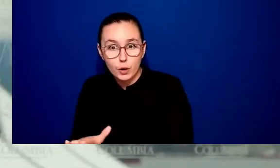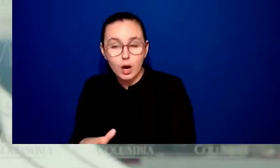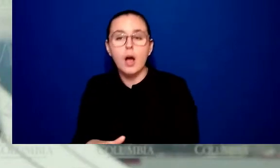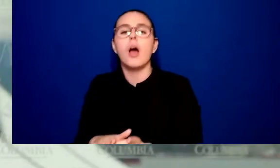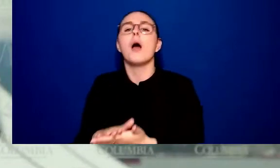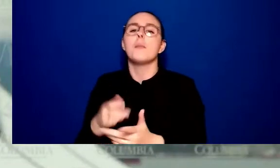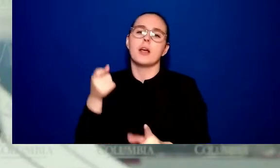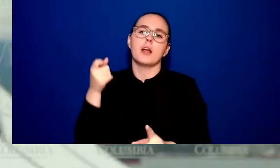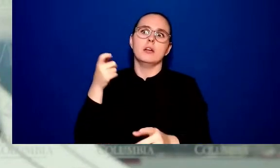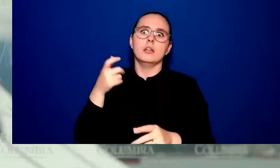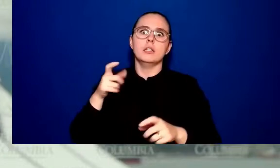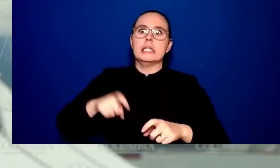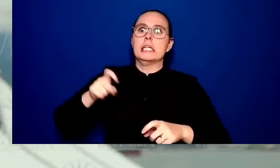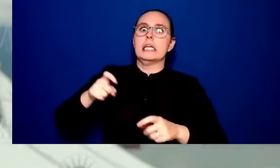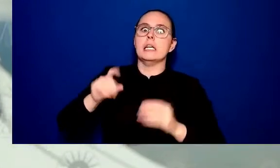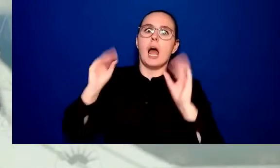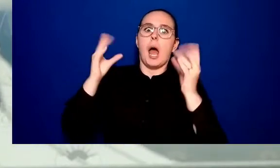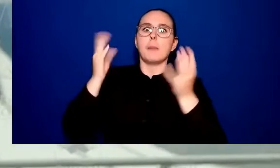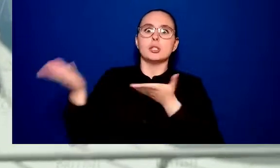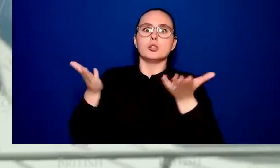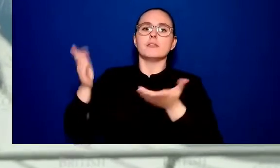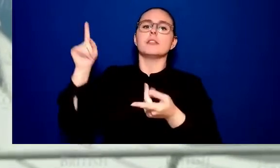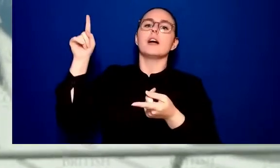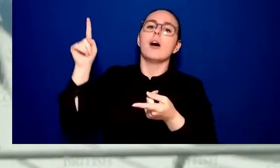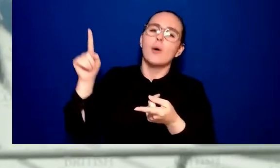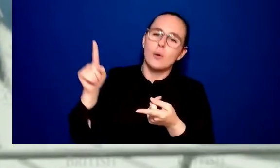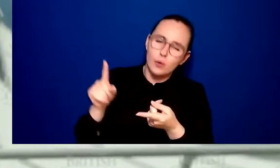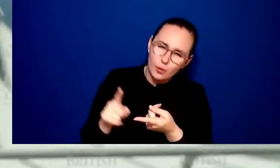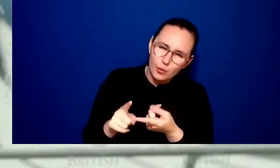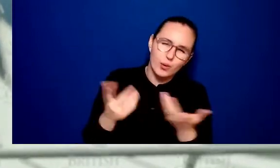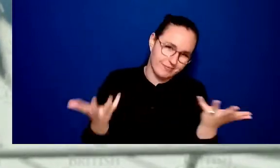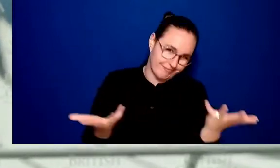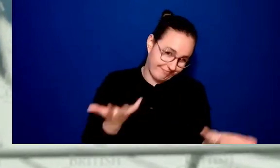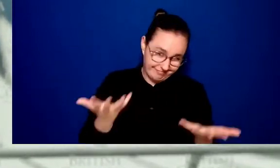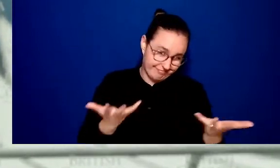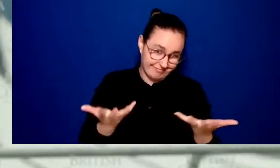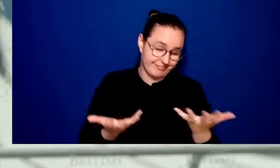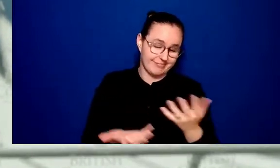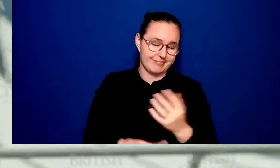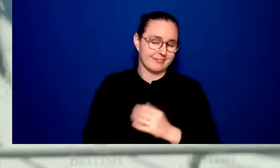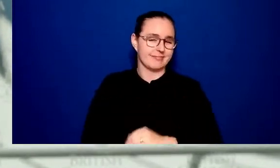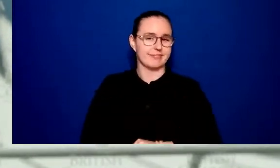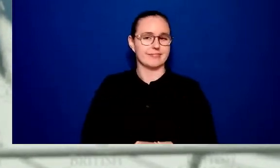used a news 11 30, please go